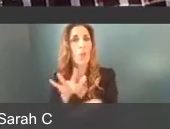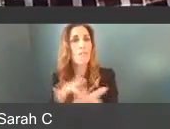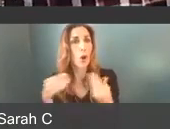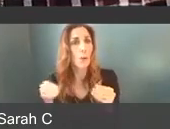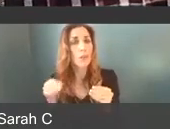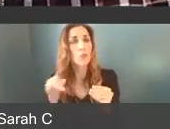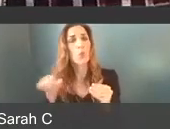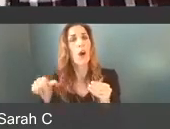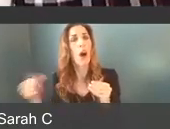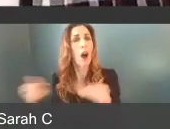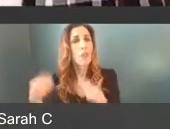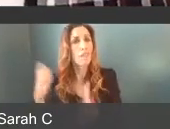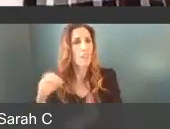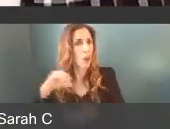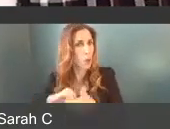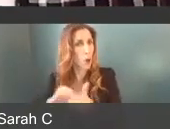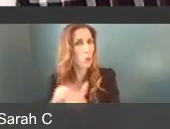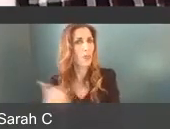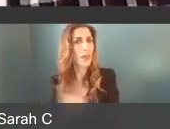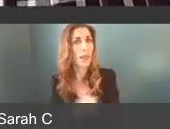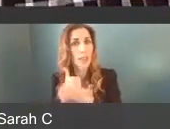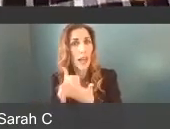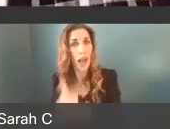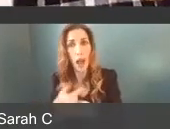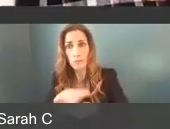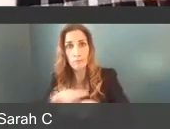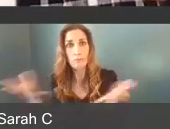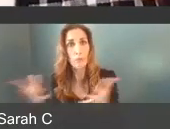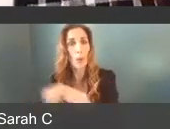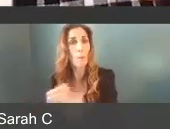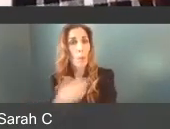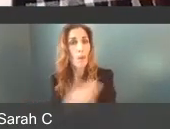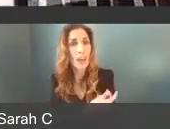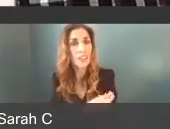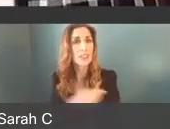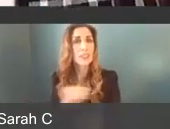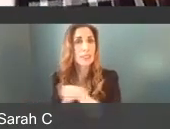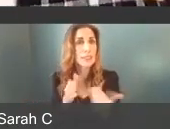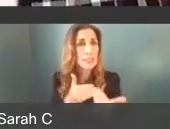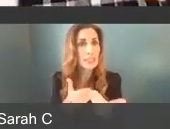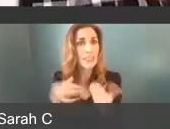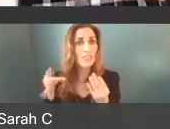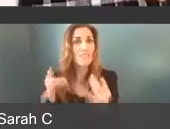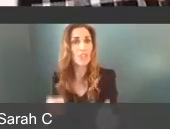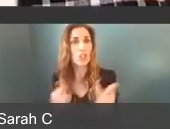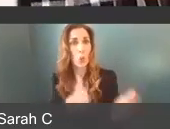us, to help us get vaccines out in an efficient and equitable way. We are really all in this